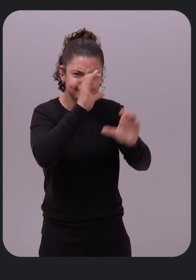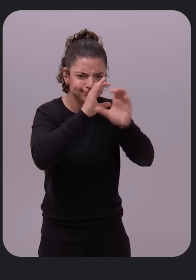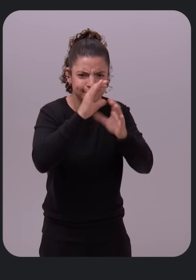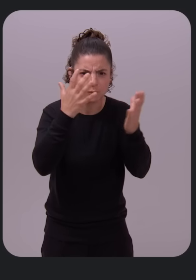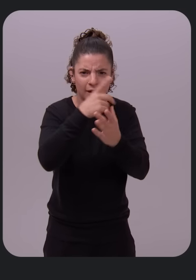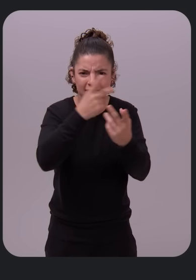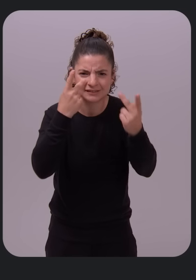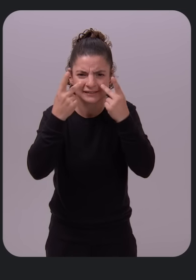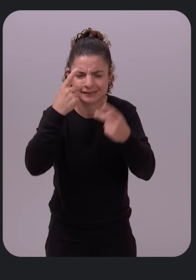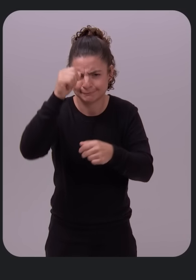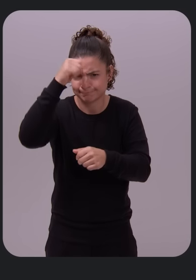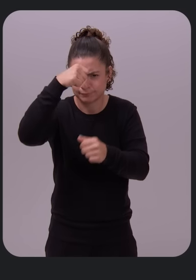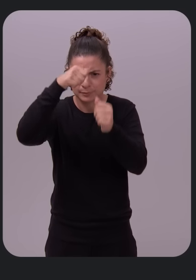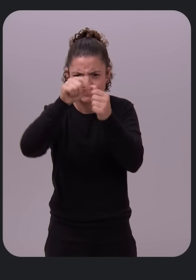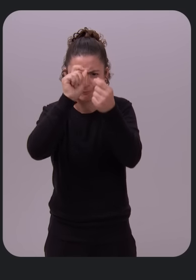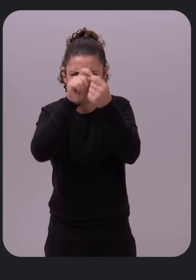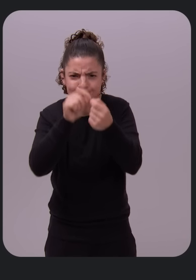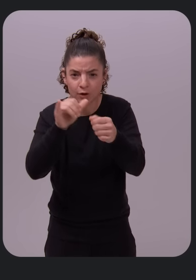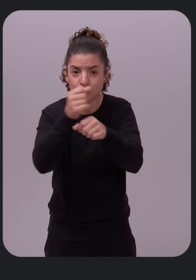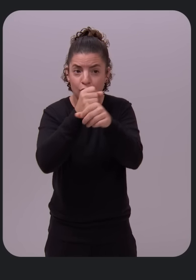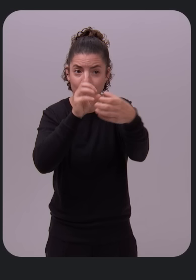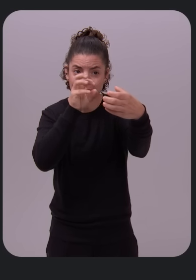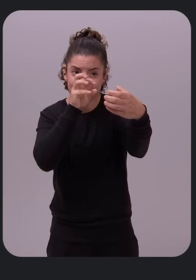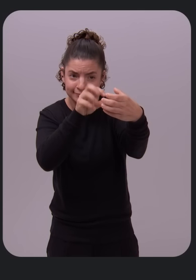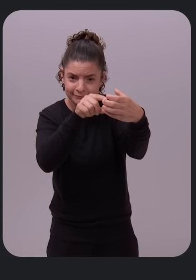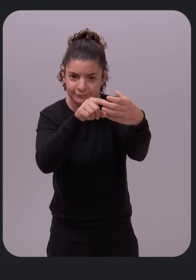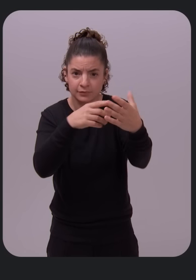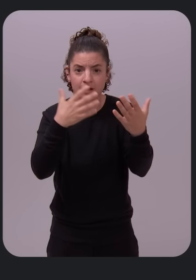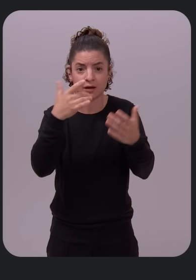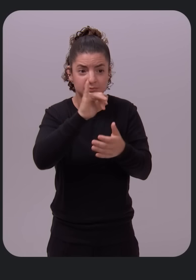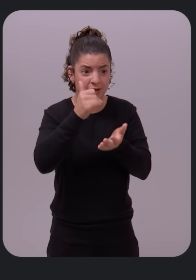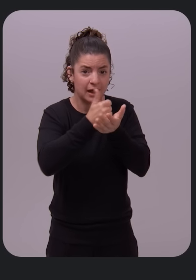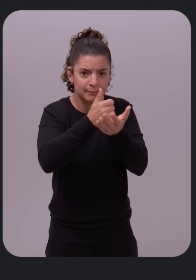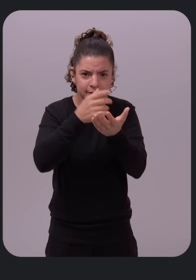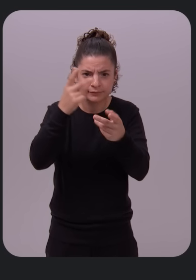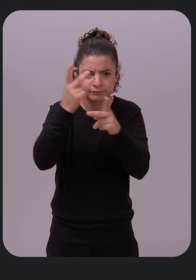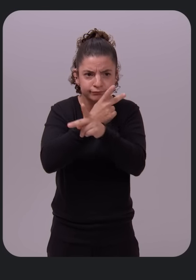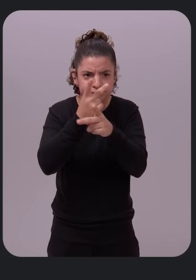like the coffee cup, book an event, even navigate,